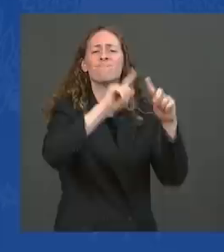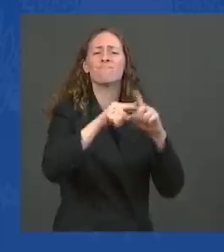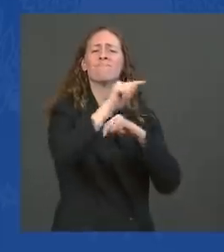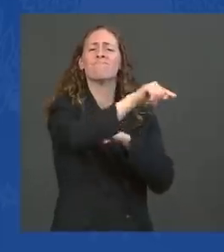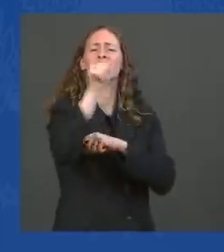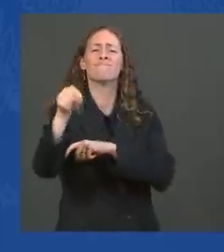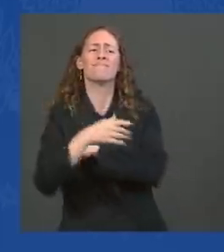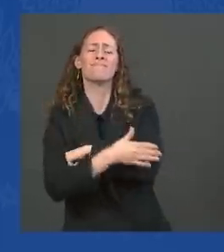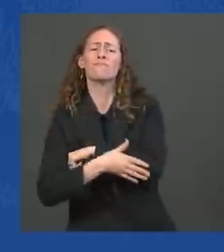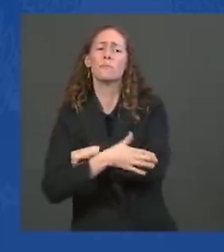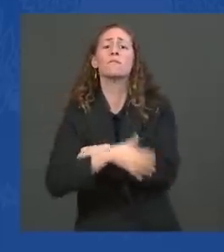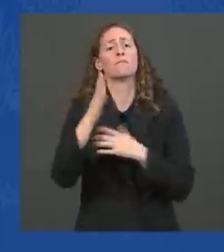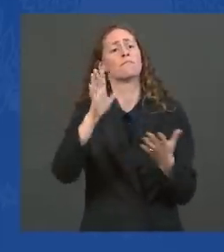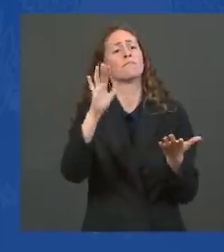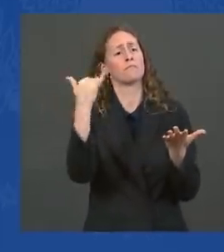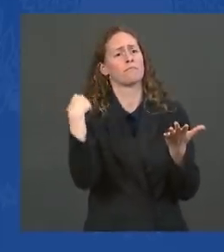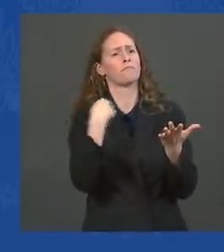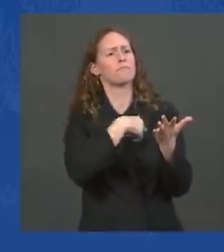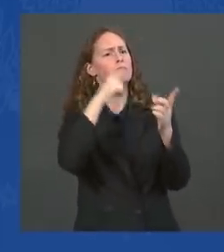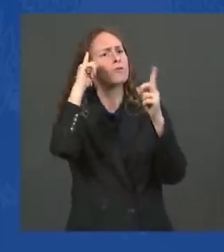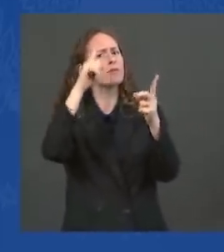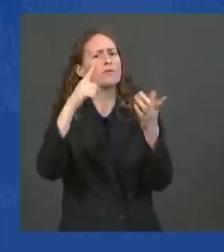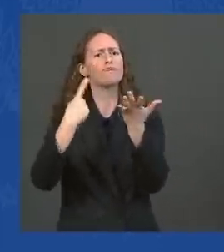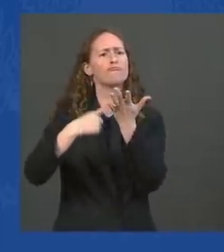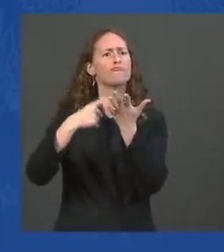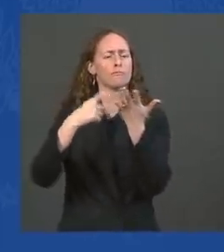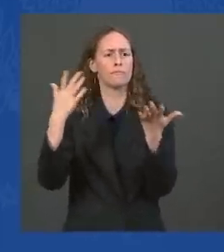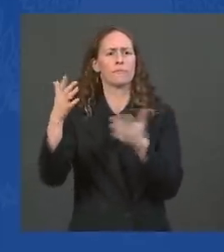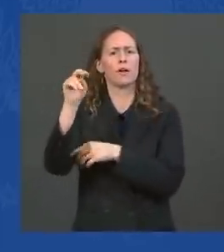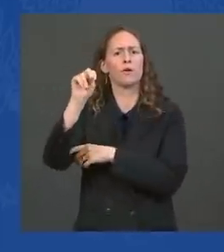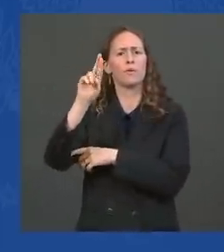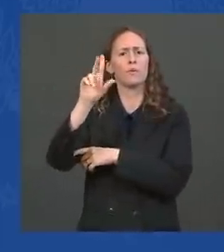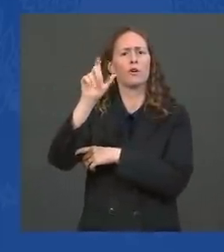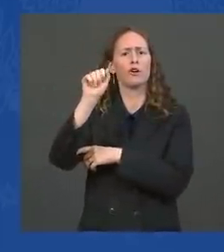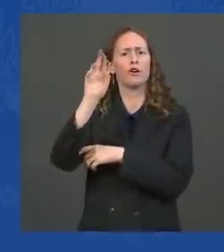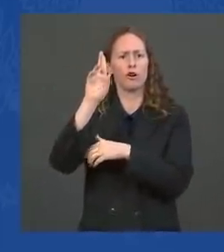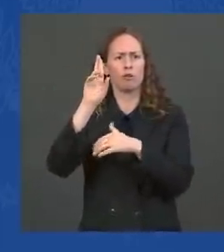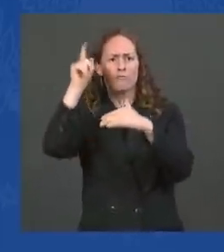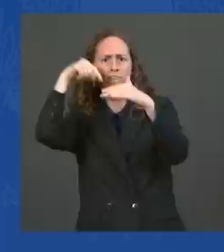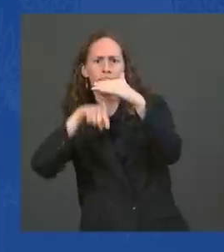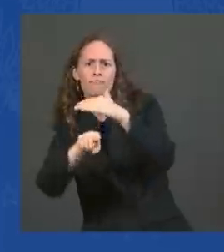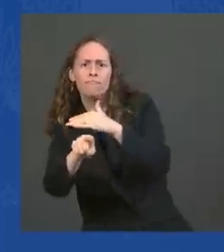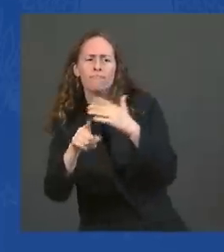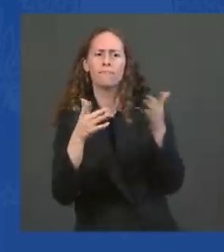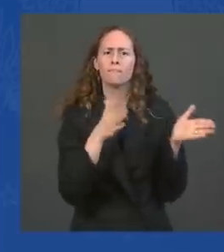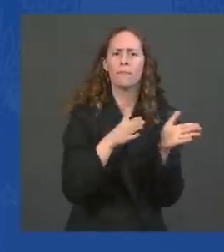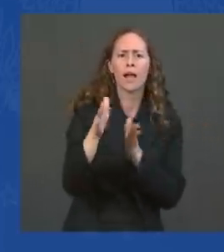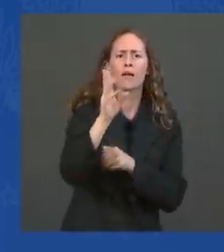a nuclear-powered submarine fleet for Australia. Over the next 18 months, we will work together to seek